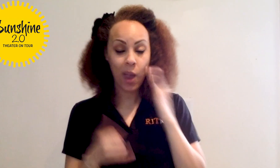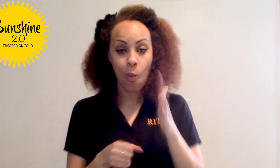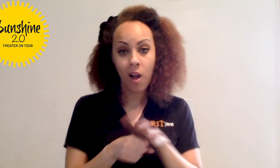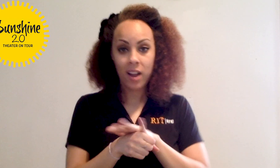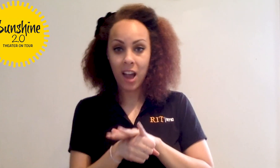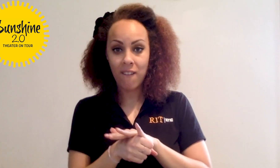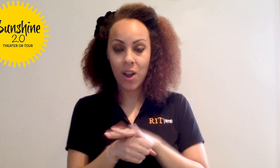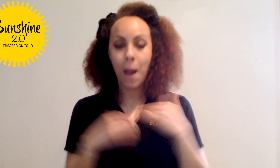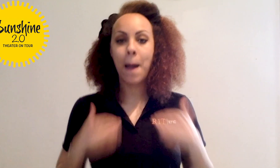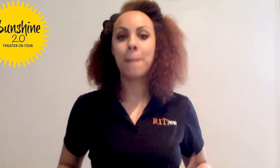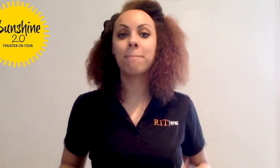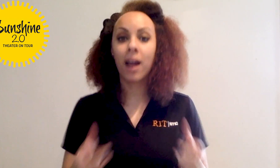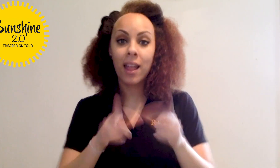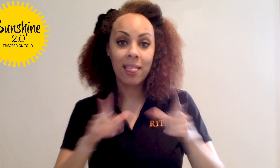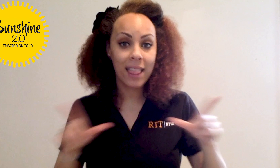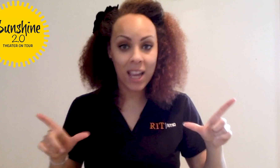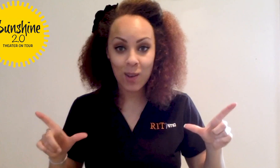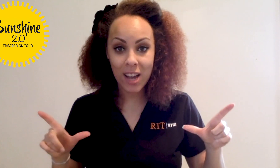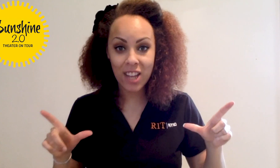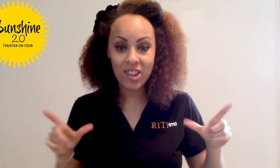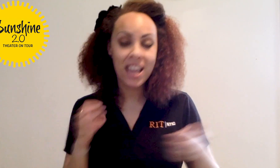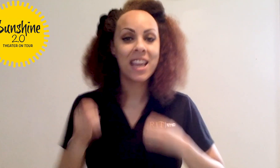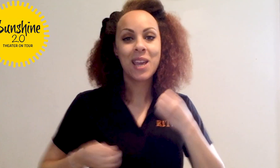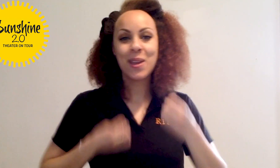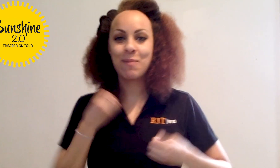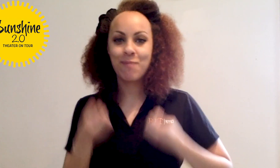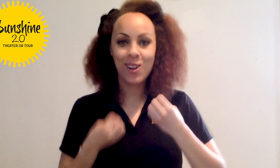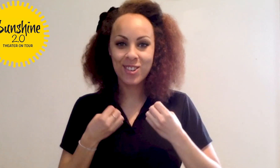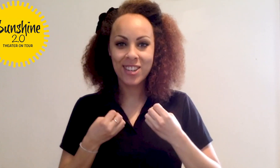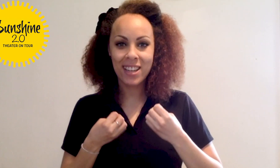Today we will cover body language, emotions,